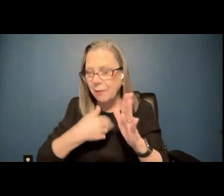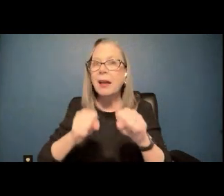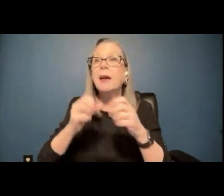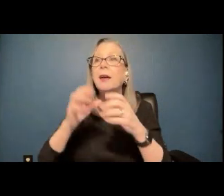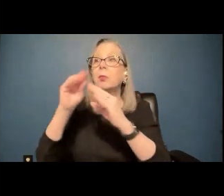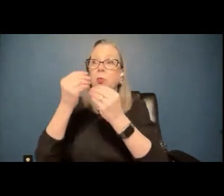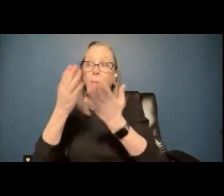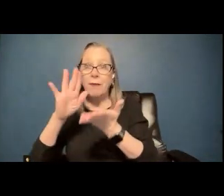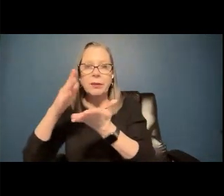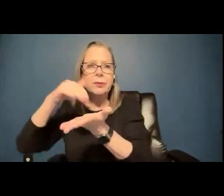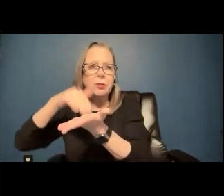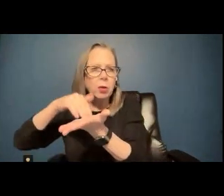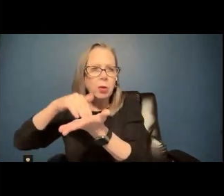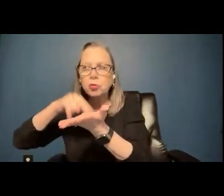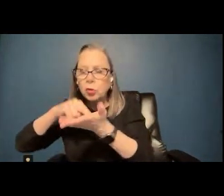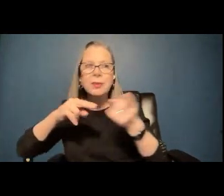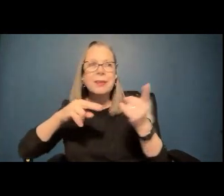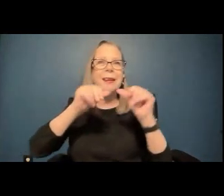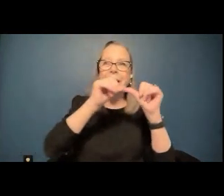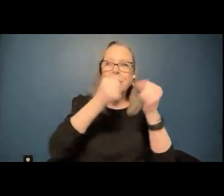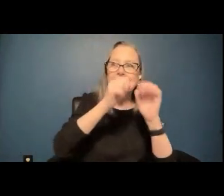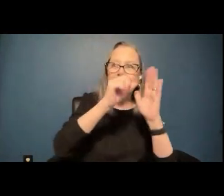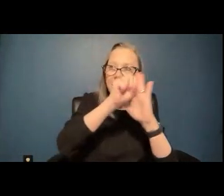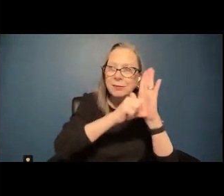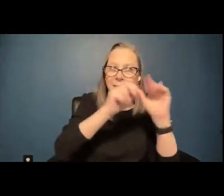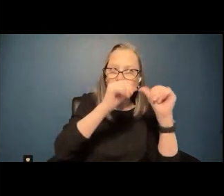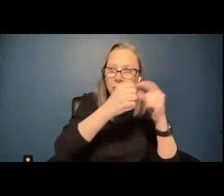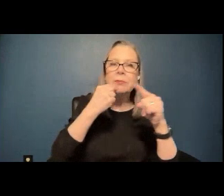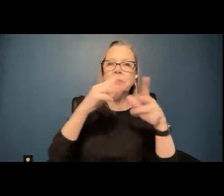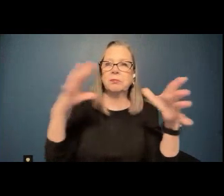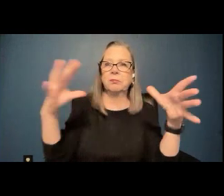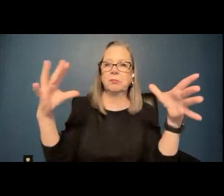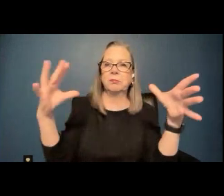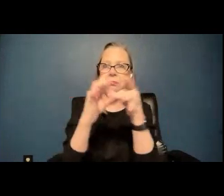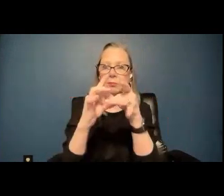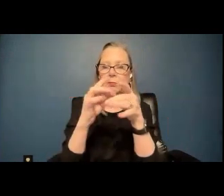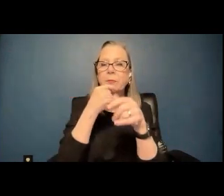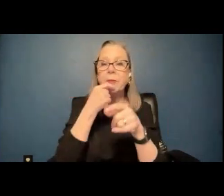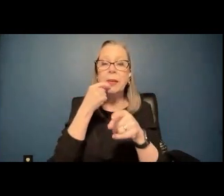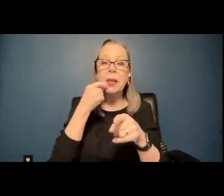Really important to get those folks involved from the start. And of course, this is a non exhaustive list.